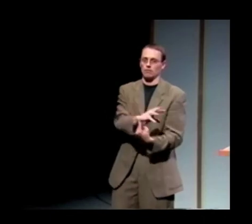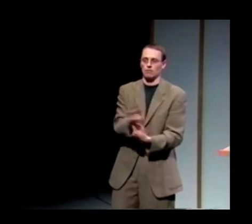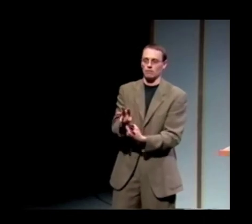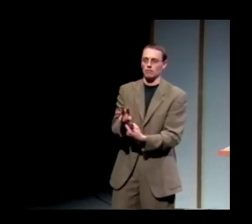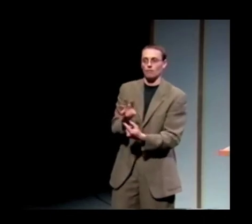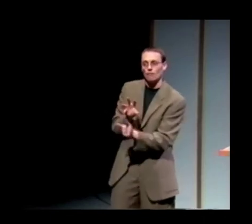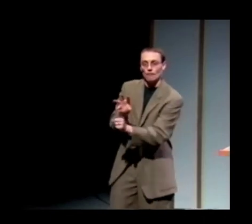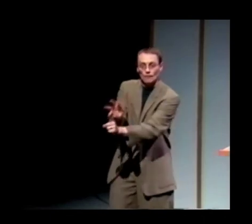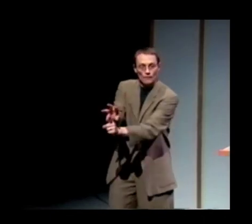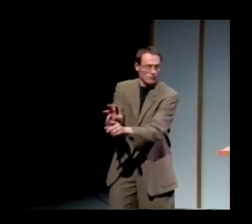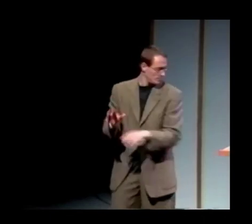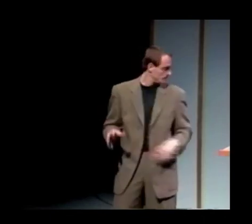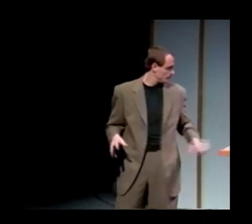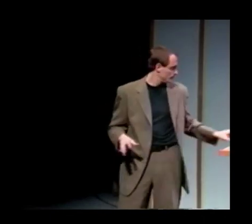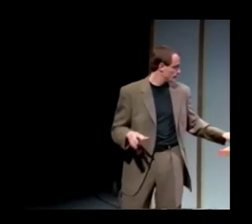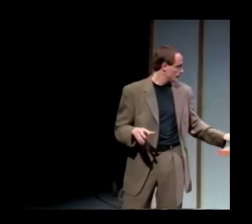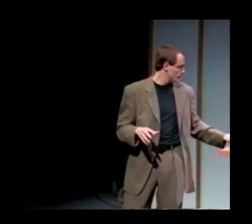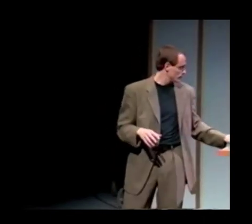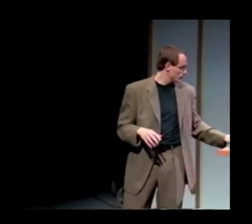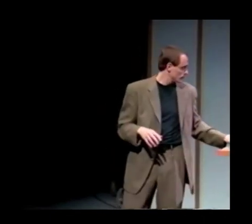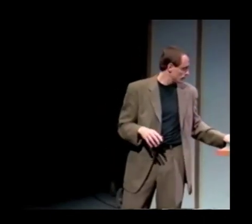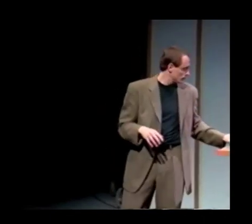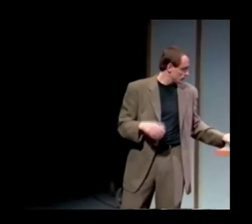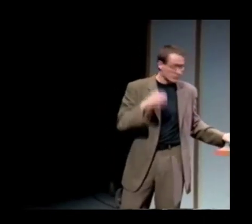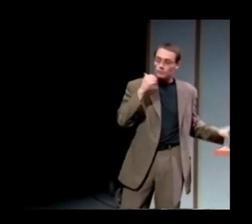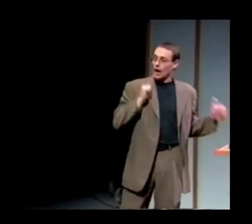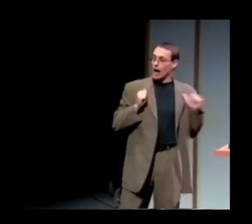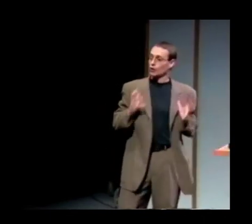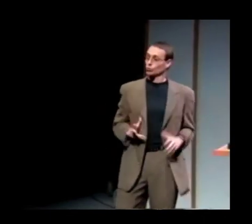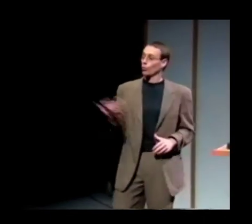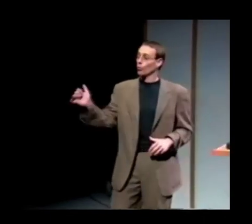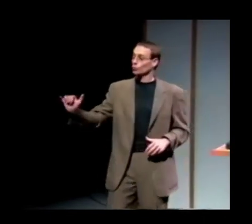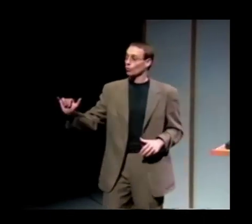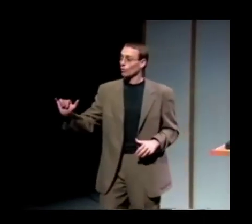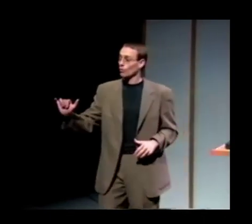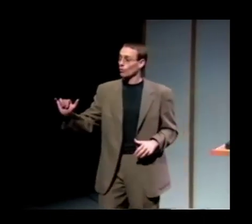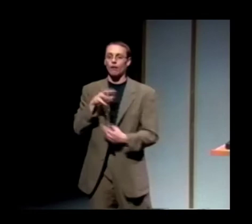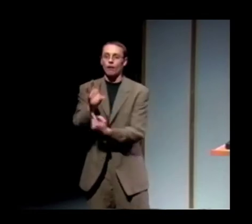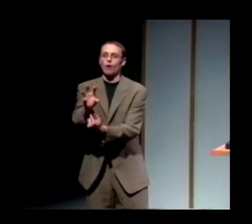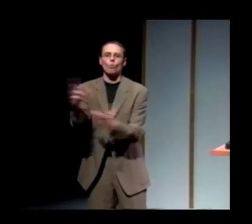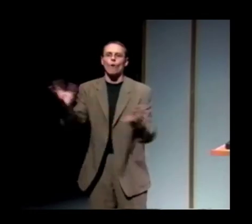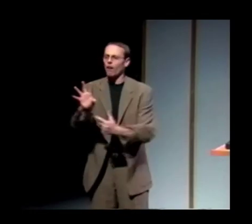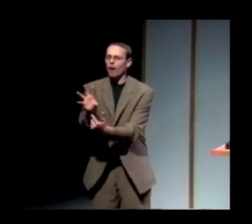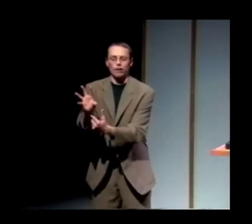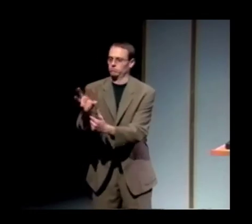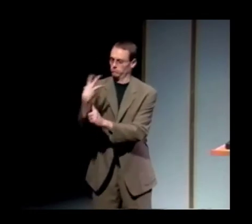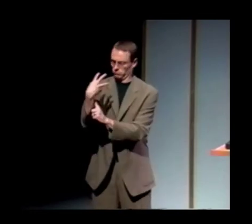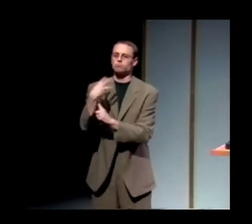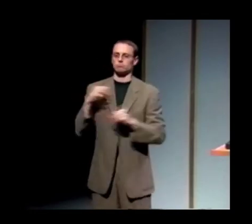THEY ARE A CAMERA OPERATOR. THEY DECIDE WHAT THE SHOTS ARE TO BE AND IF THEY'RE GONNA TRACK, OR IF THEY'RE GONNA PAN.